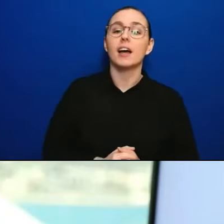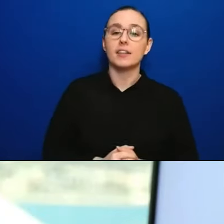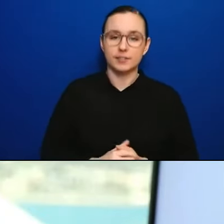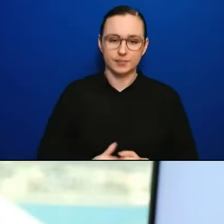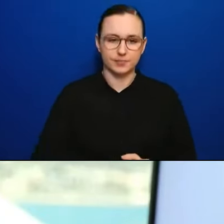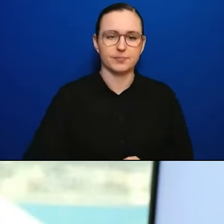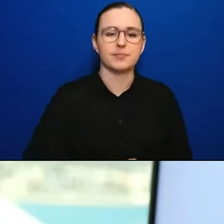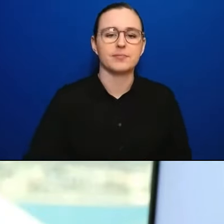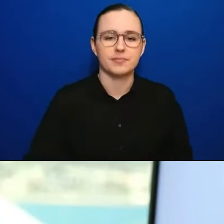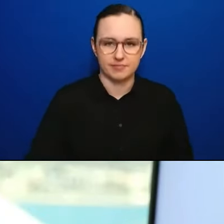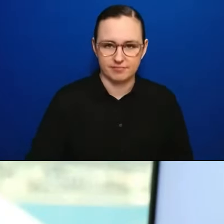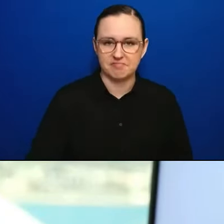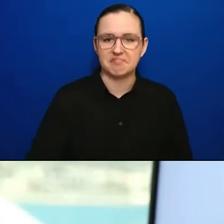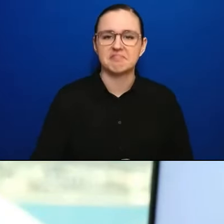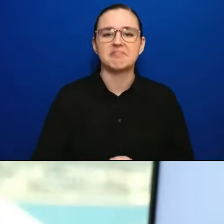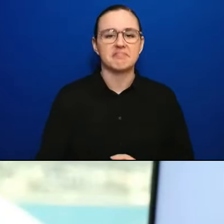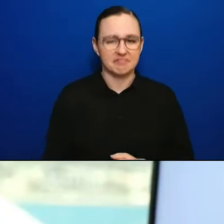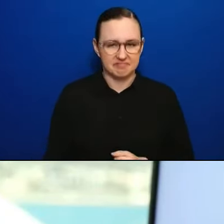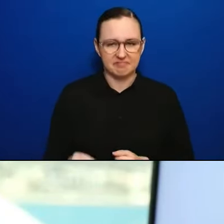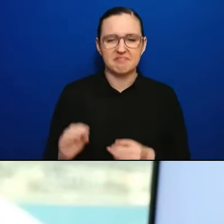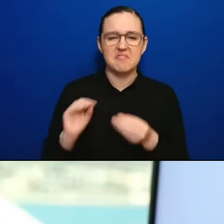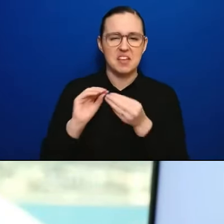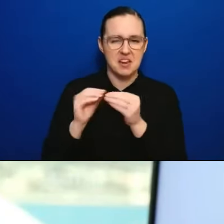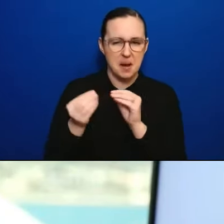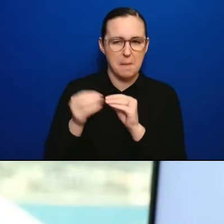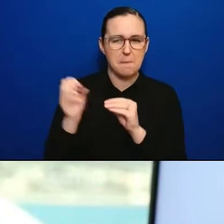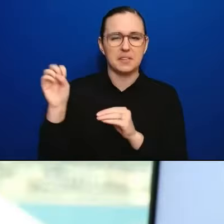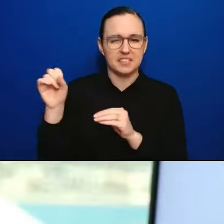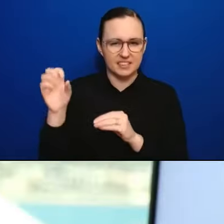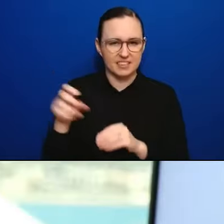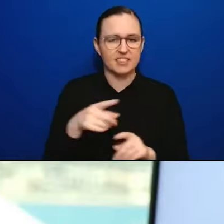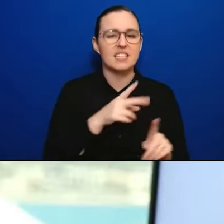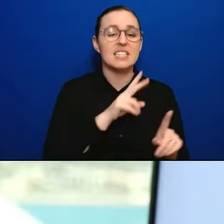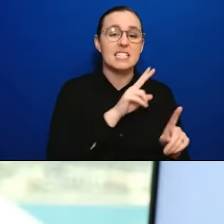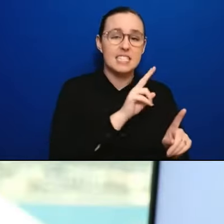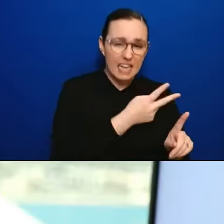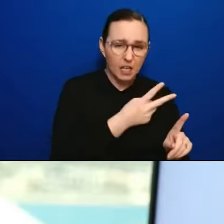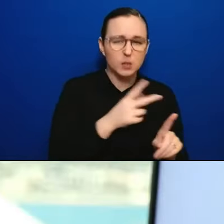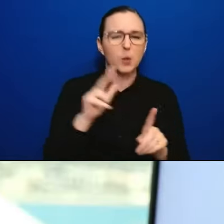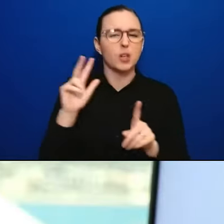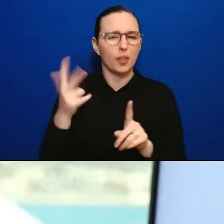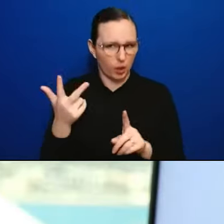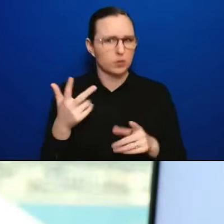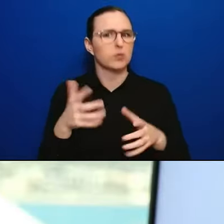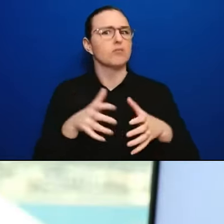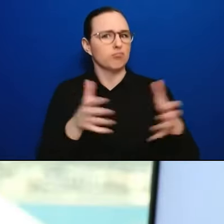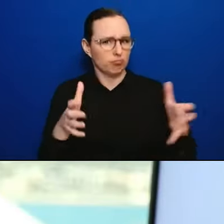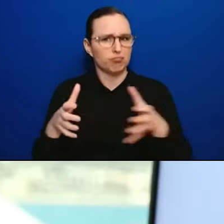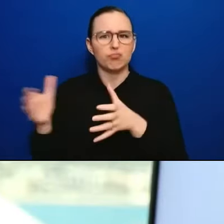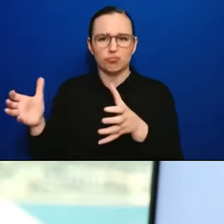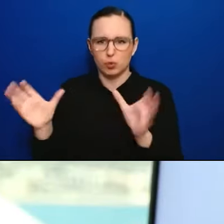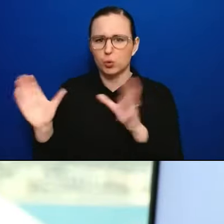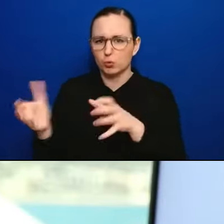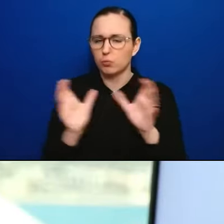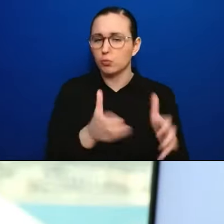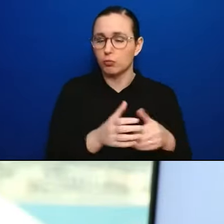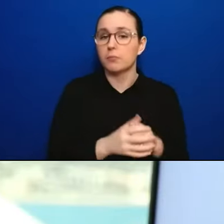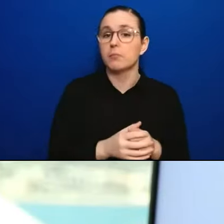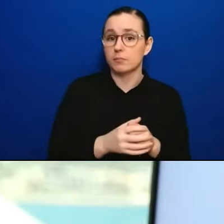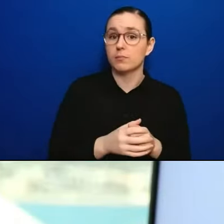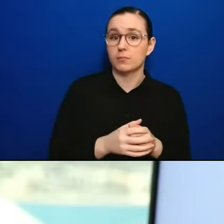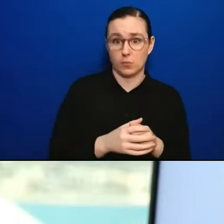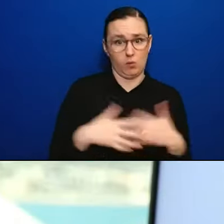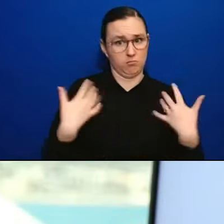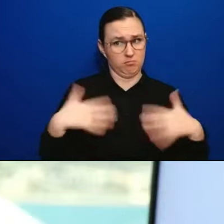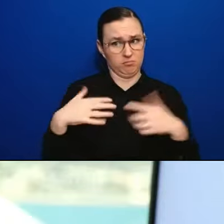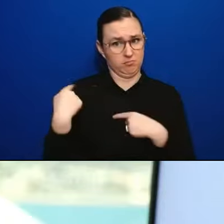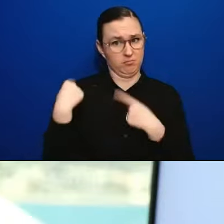4,166,205 second doses.